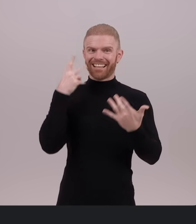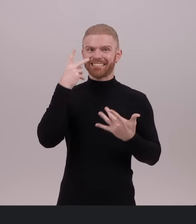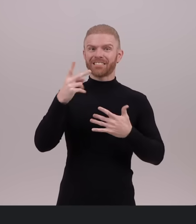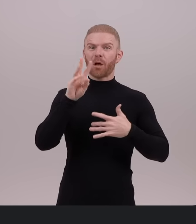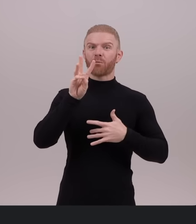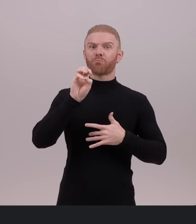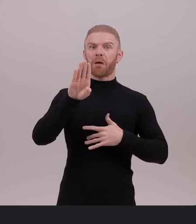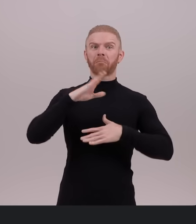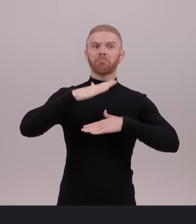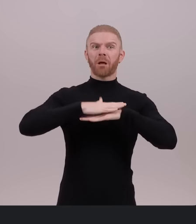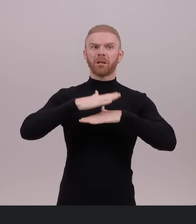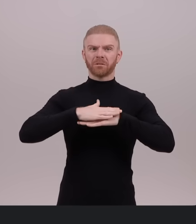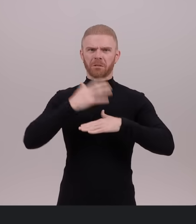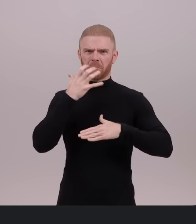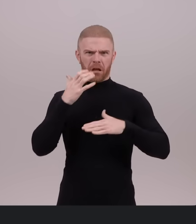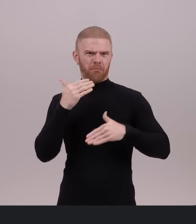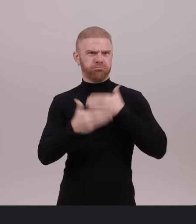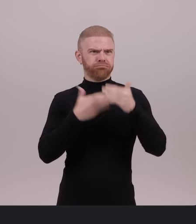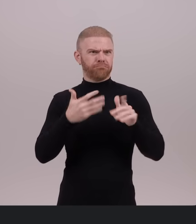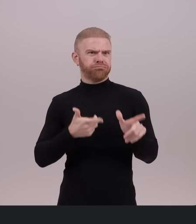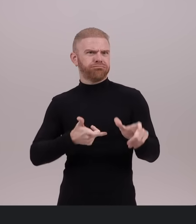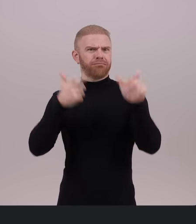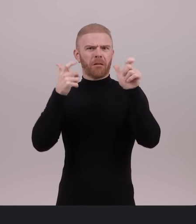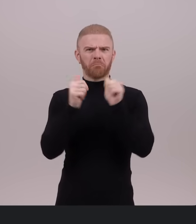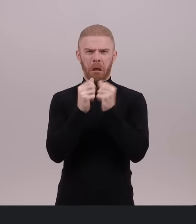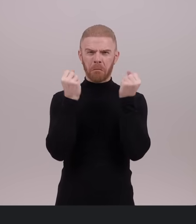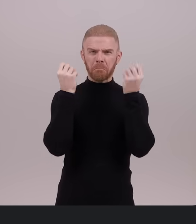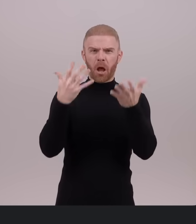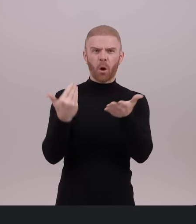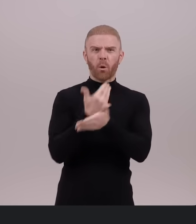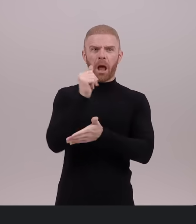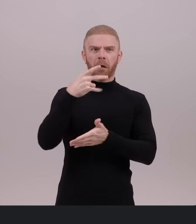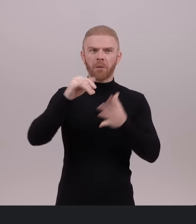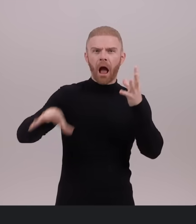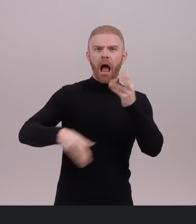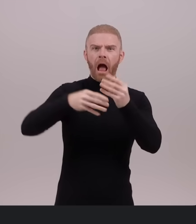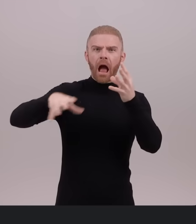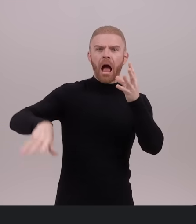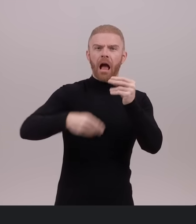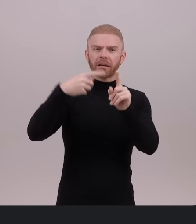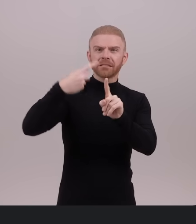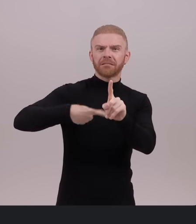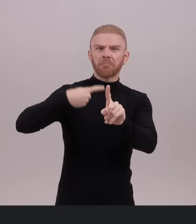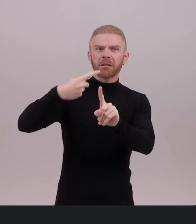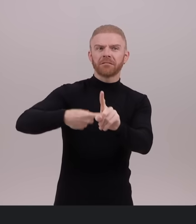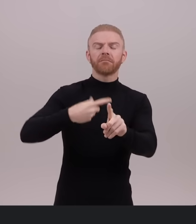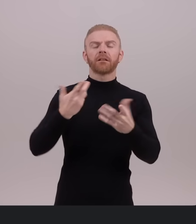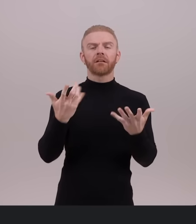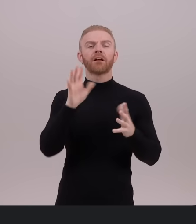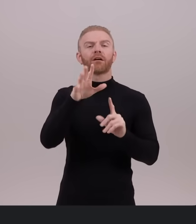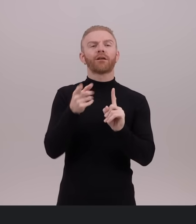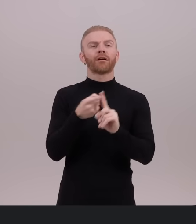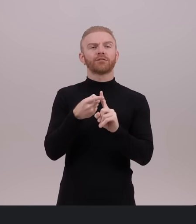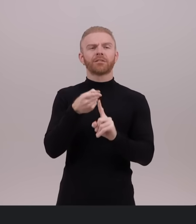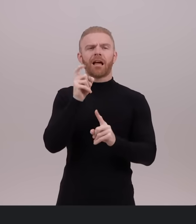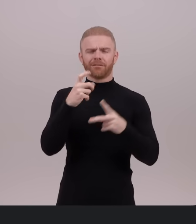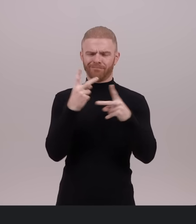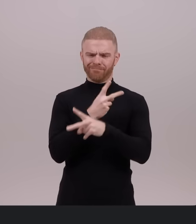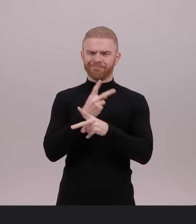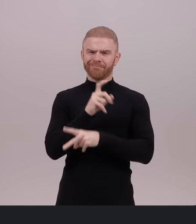with dozens of new APIs added every few months, but first, you have to figure out if they'll even work for your users,